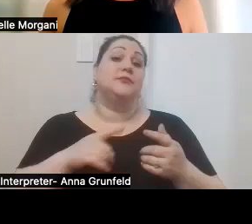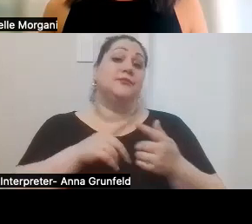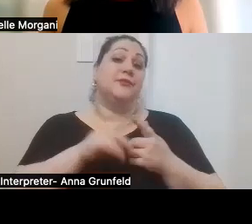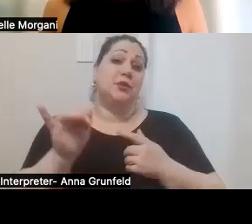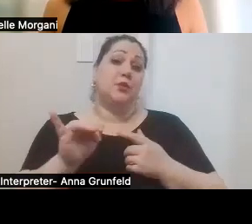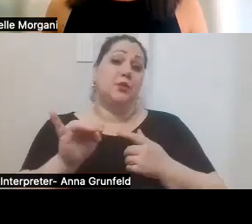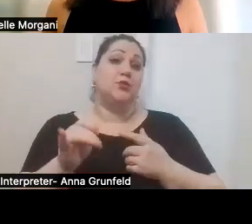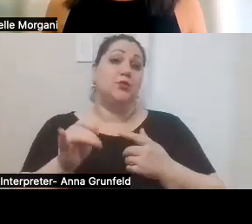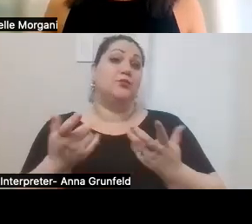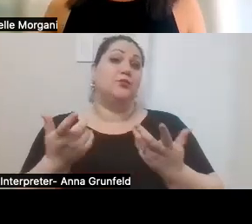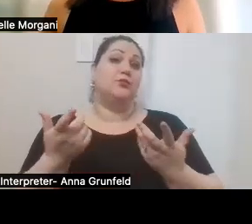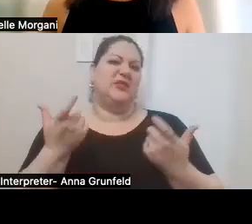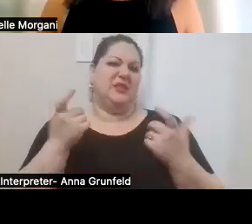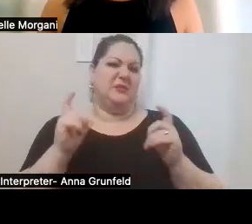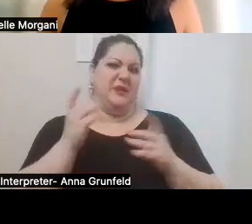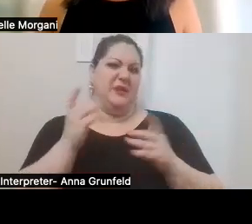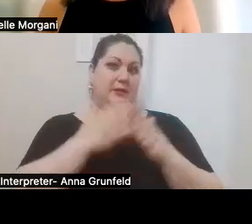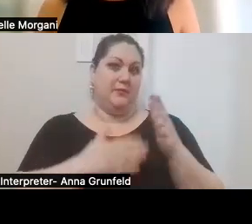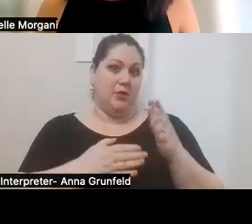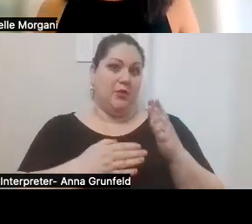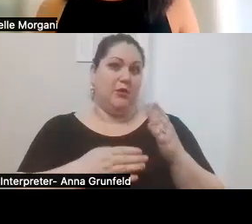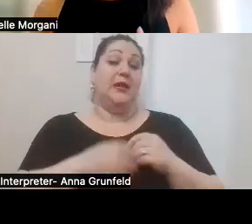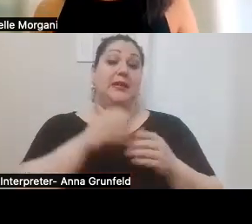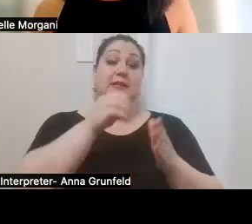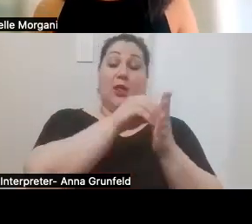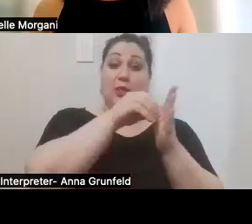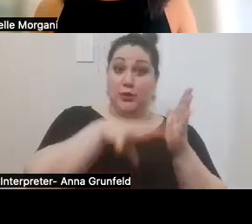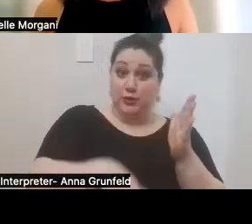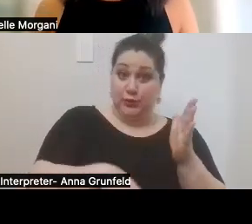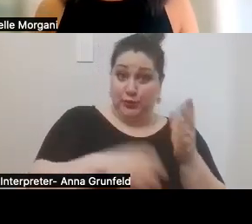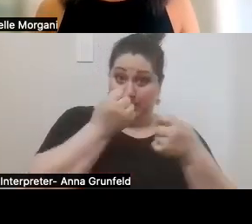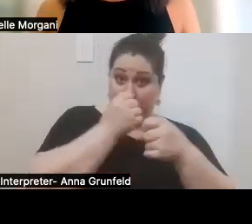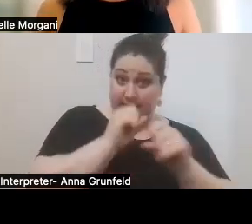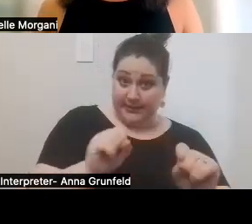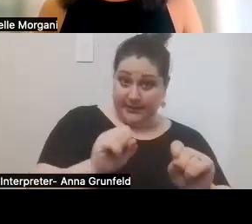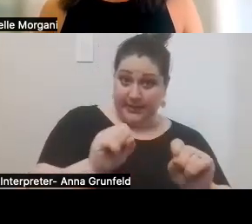is the student safe but as well is it going to ensure that the patients